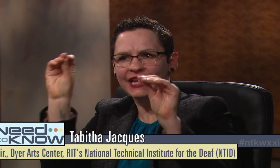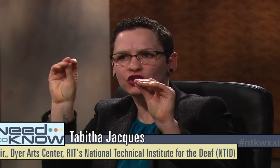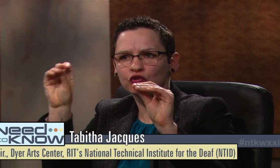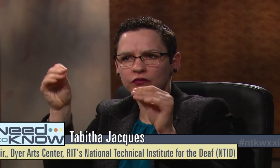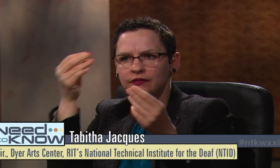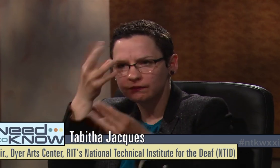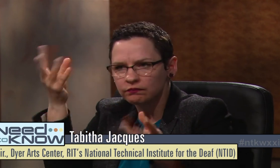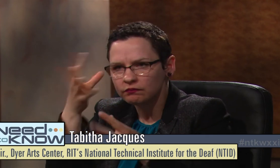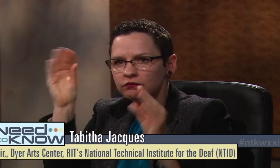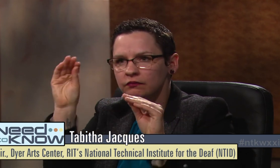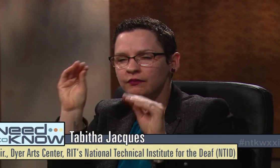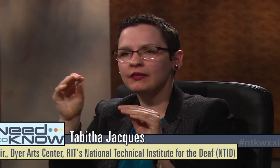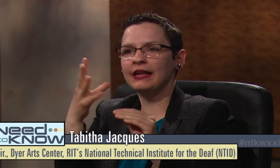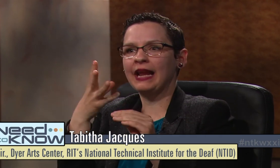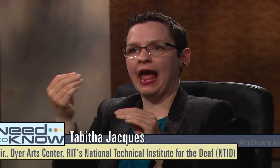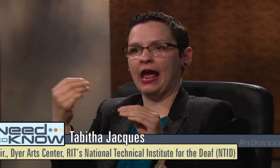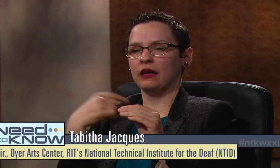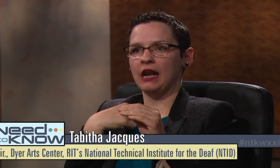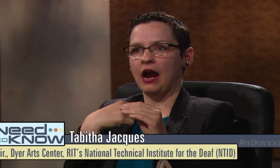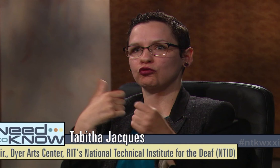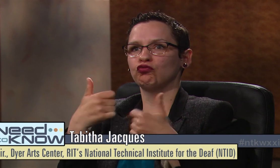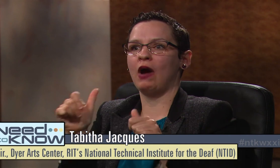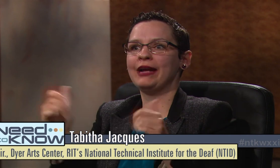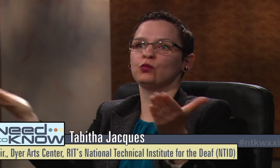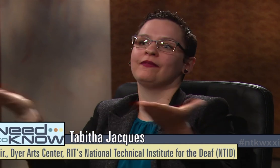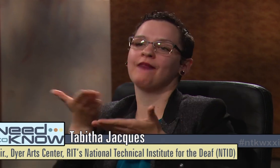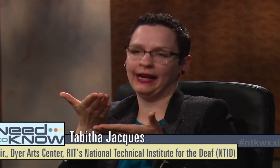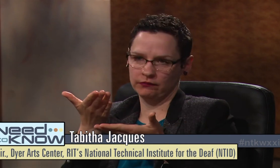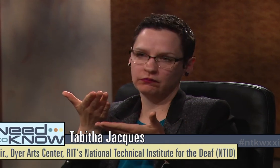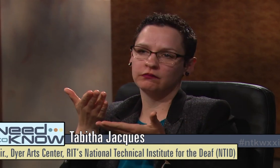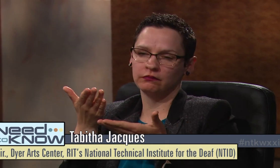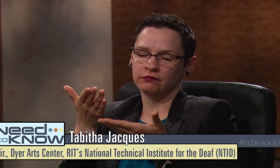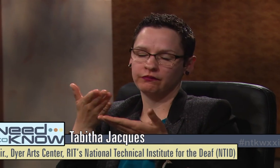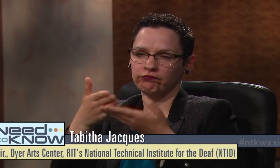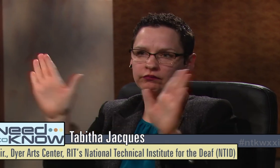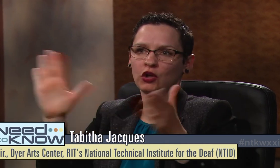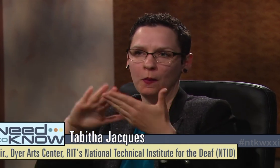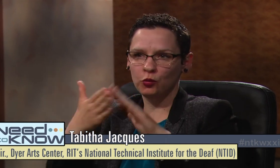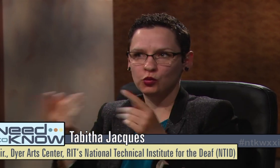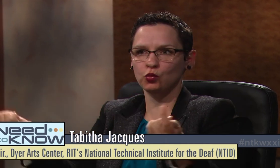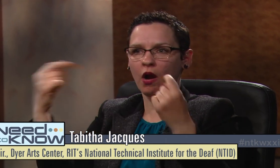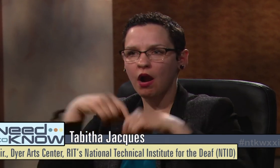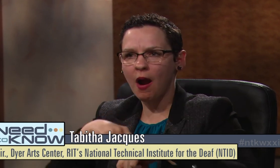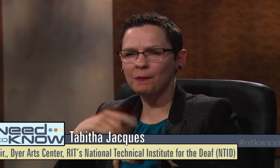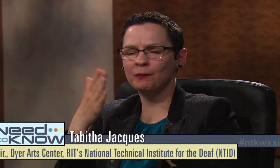VERY INFORMATIVE EDUCATIONAL APPROACHES TRYING TO INVITE THE